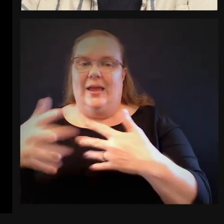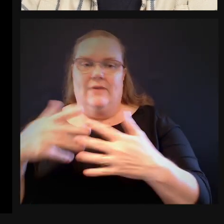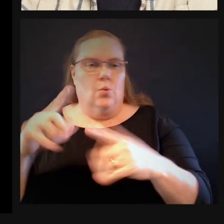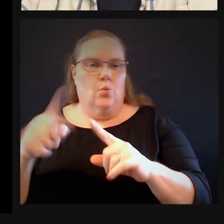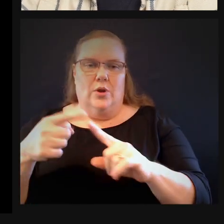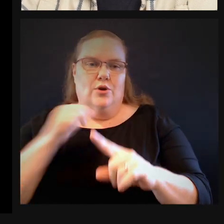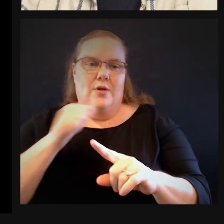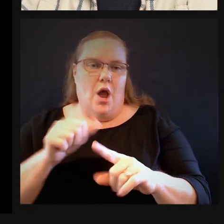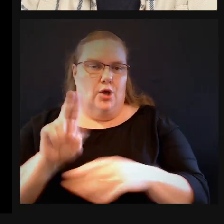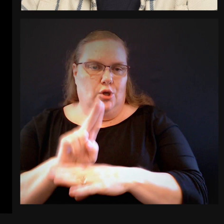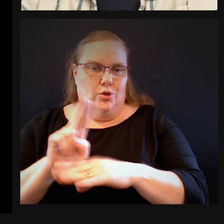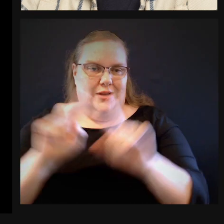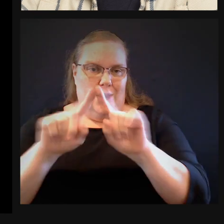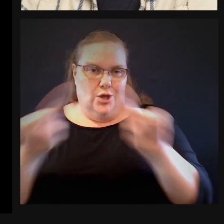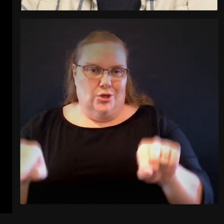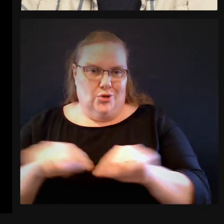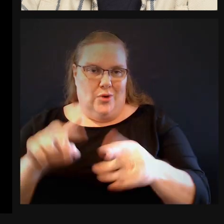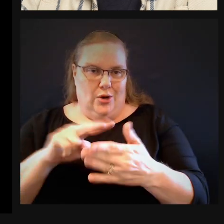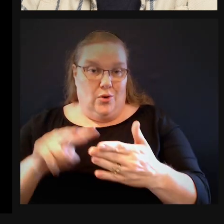so it ended up being better for all users.